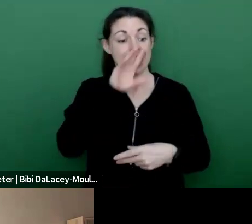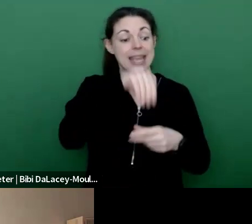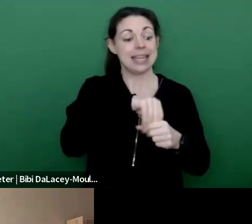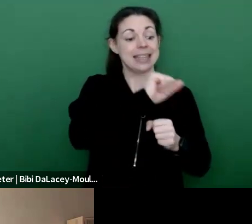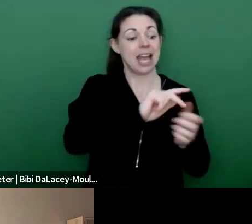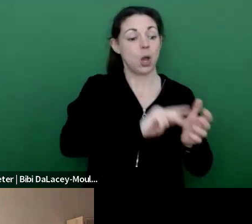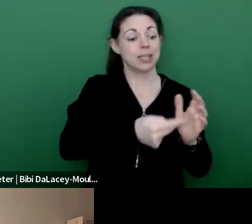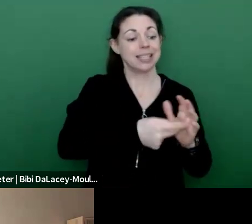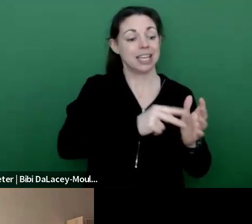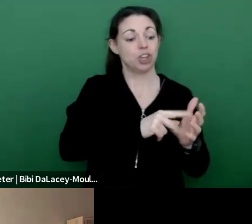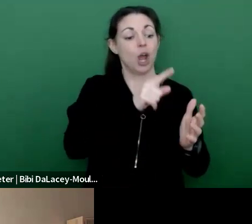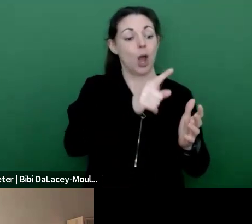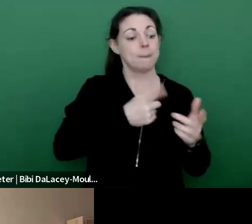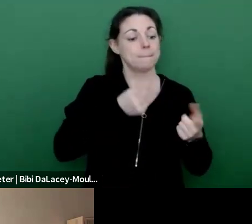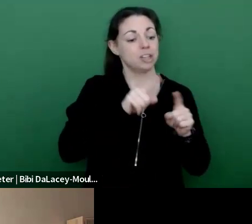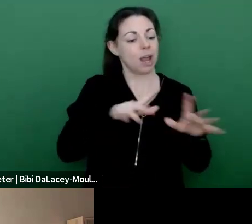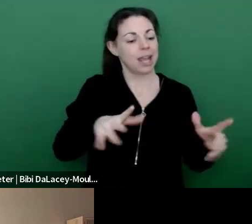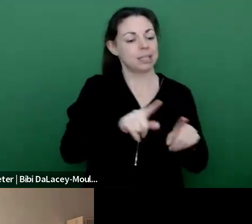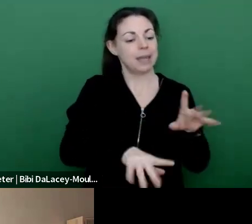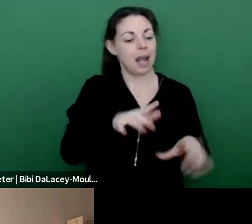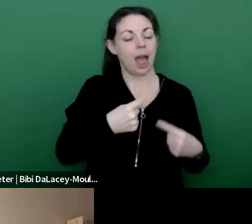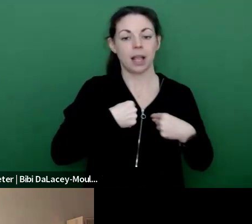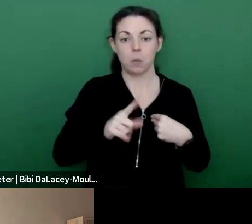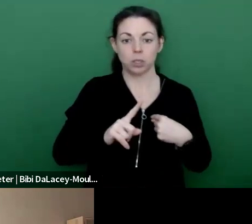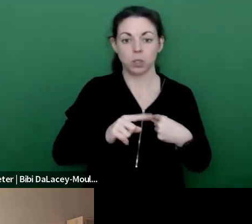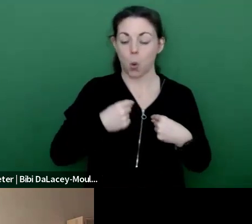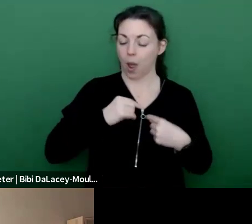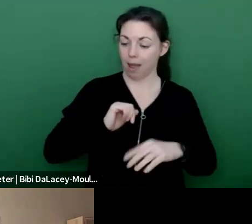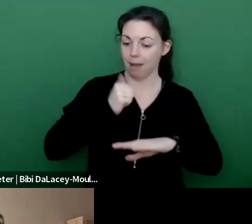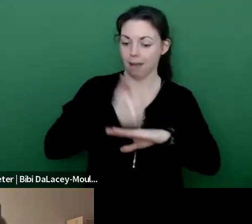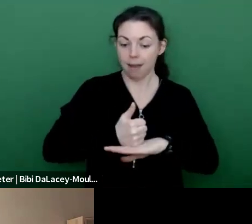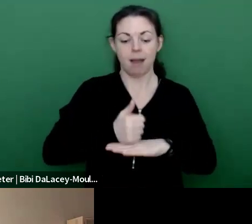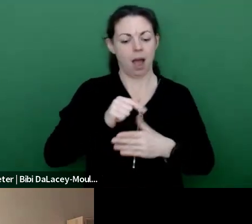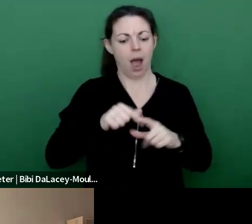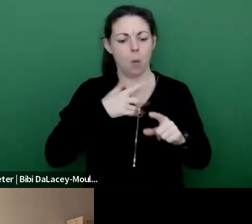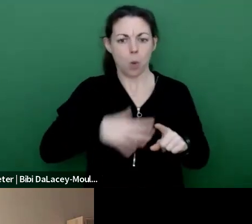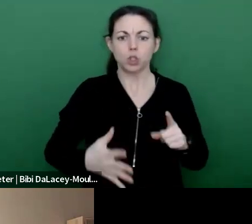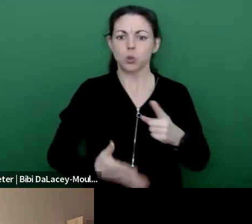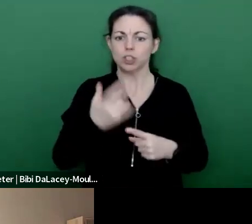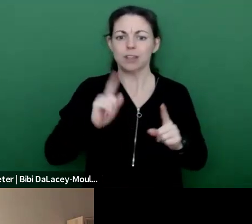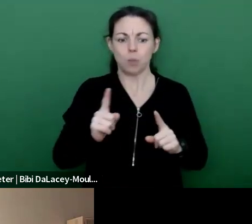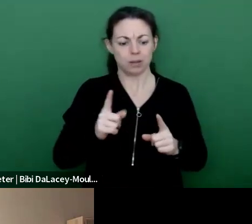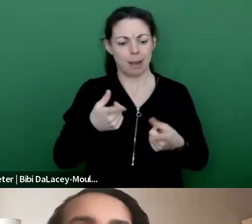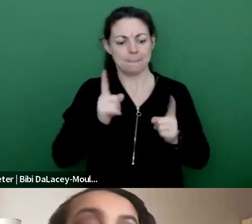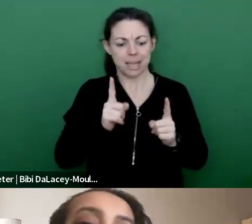rather than going in to environments and sometimes being..." Sometimes facing the challenges of navigating change